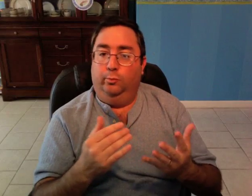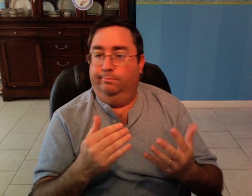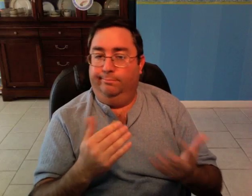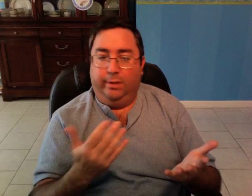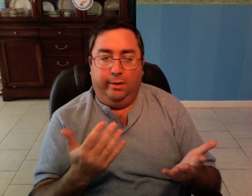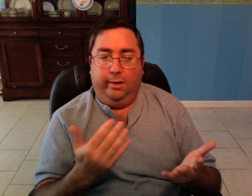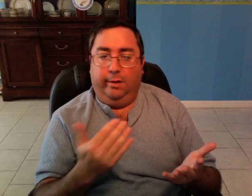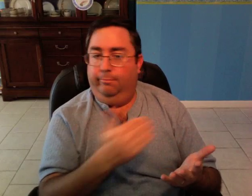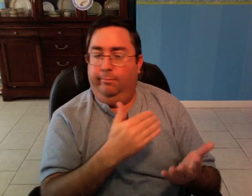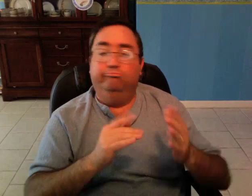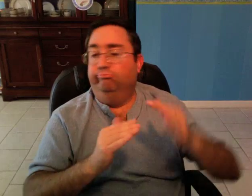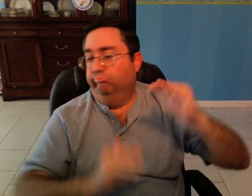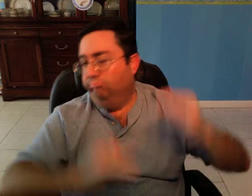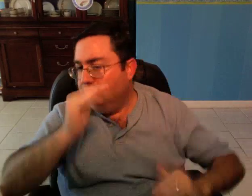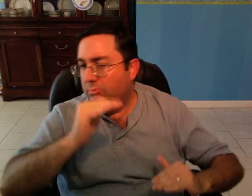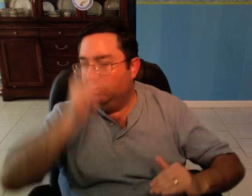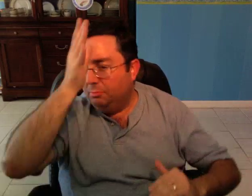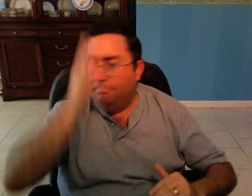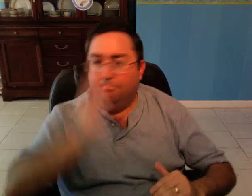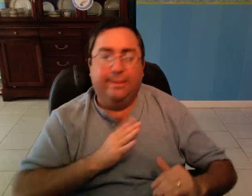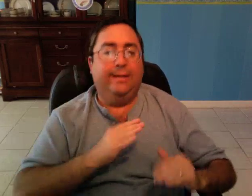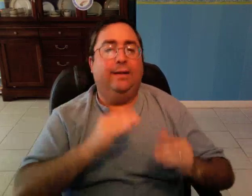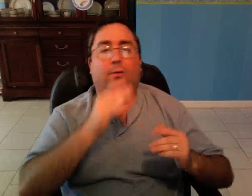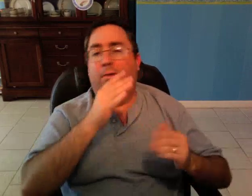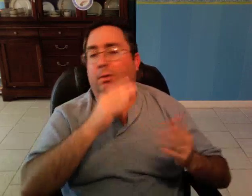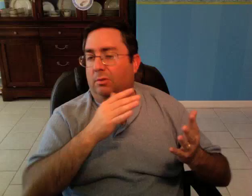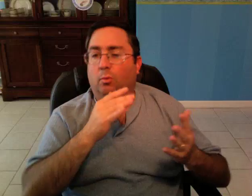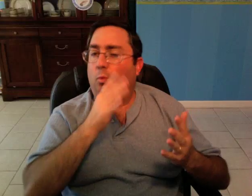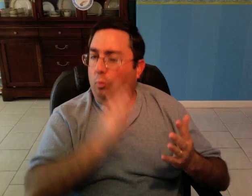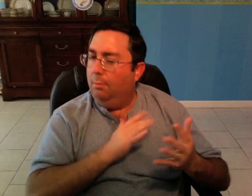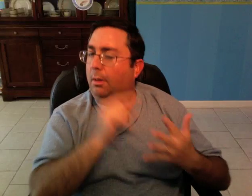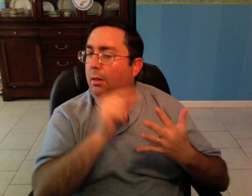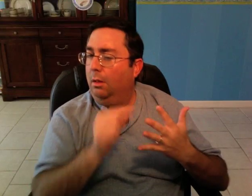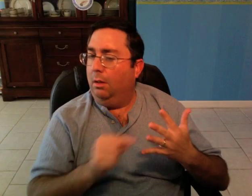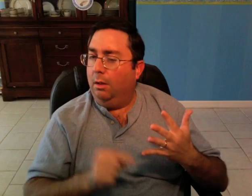be lesser than men in various ways.